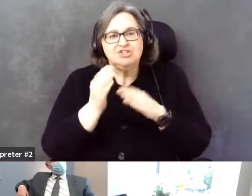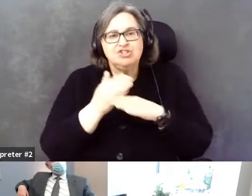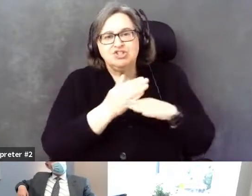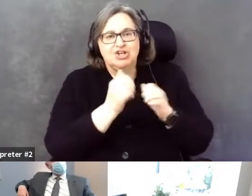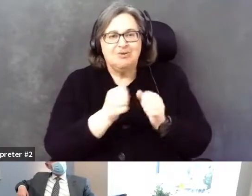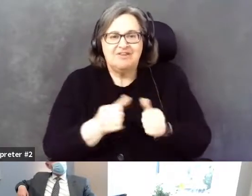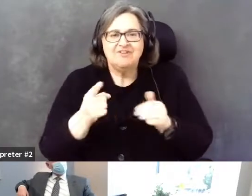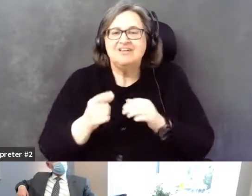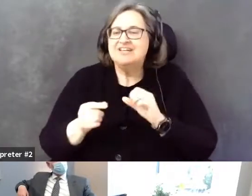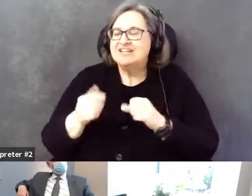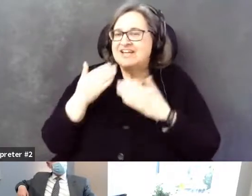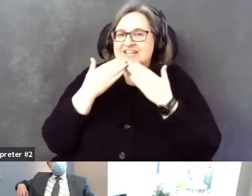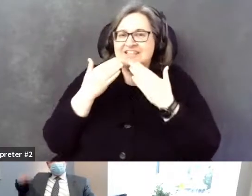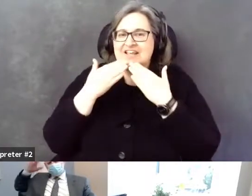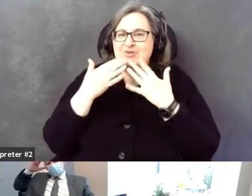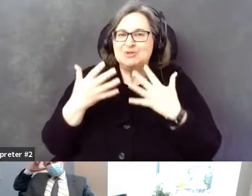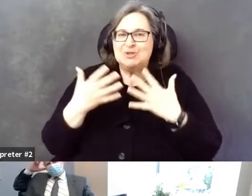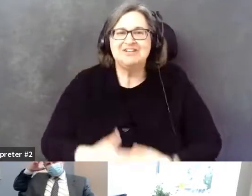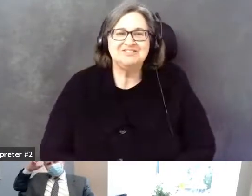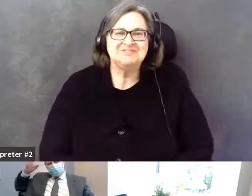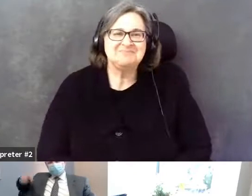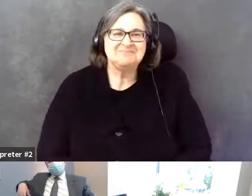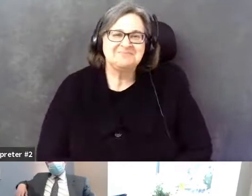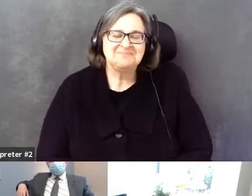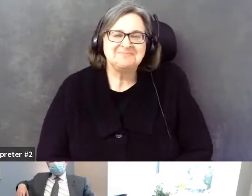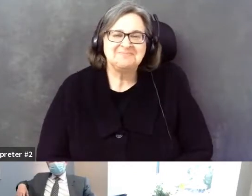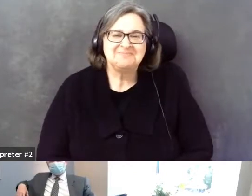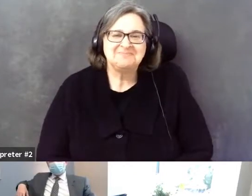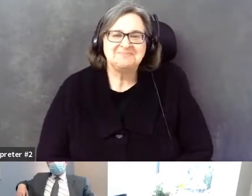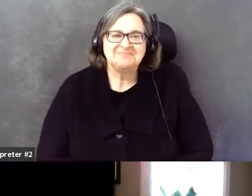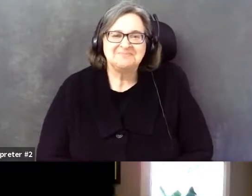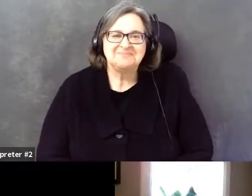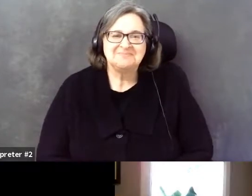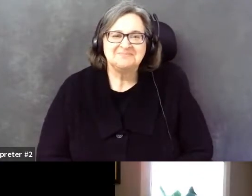everyone. Yes. Thank you so much.